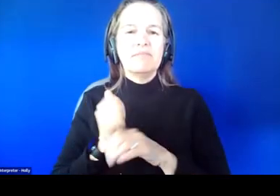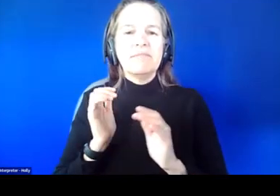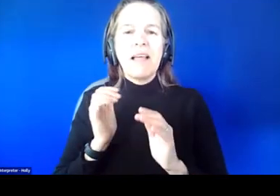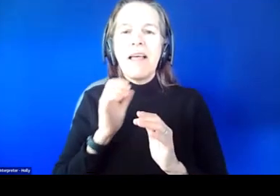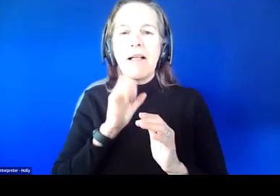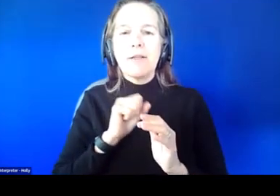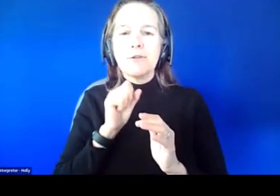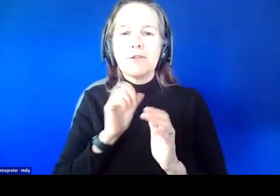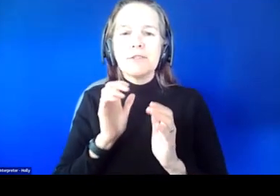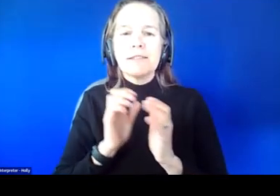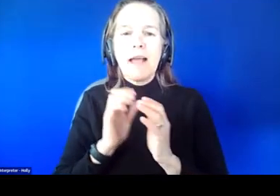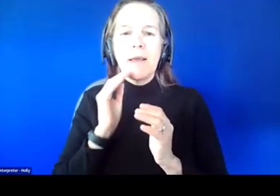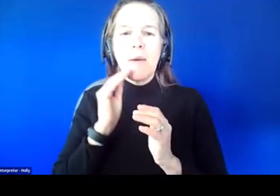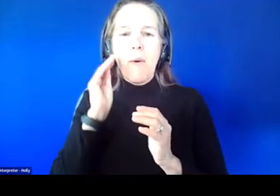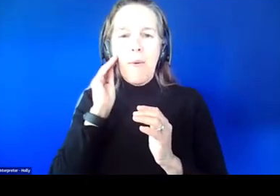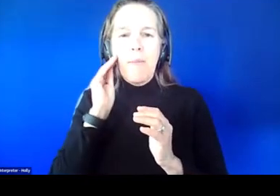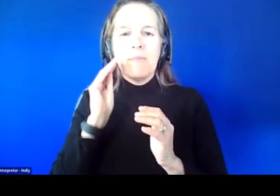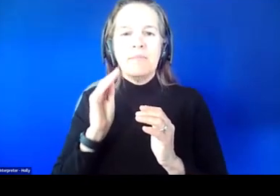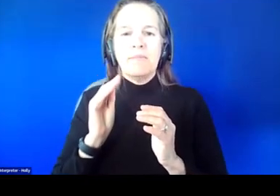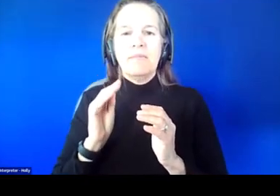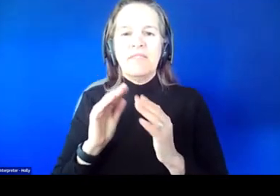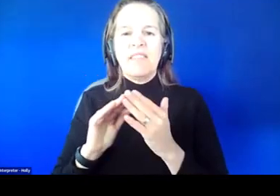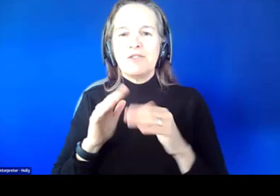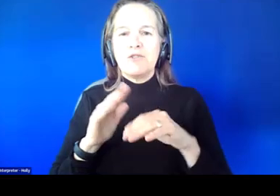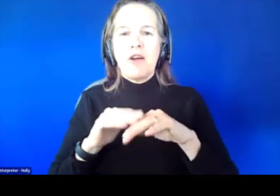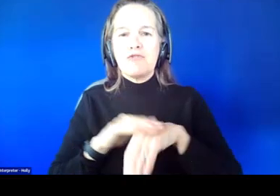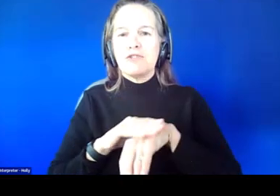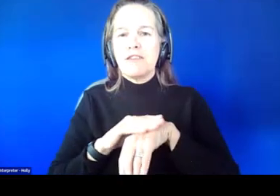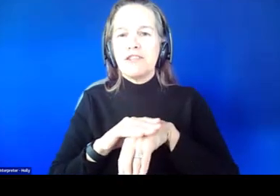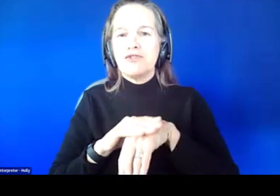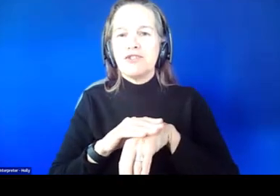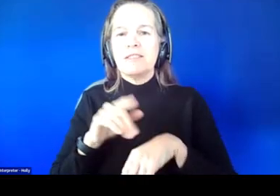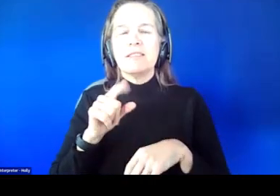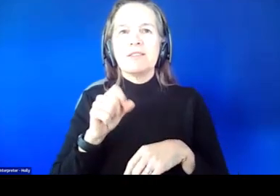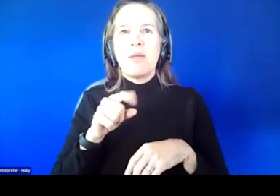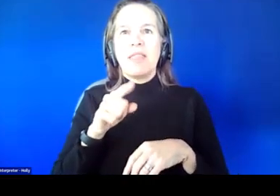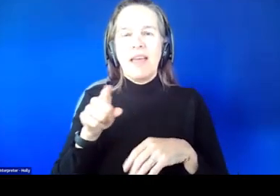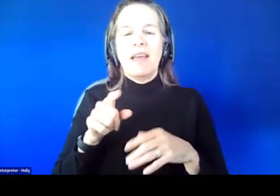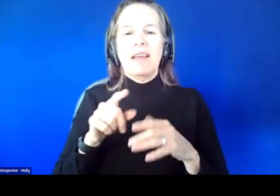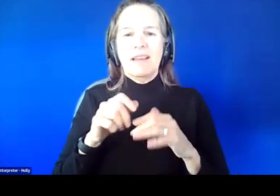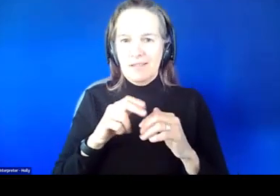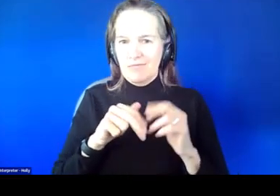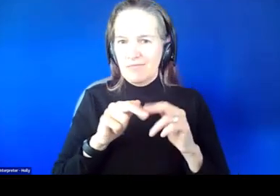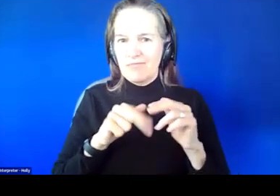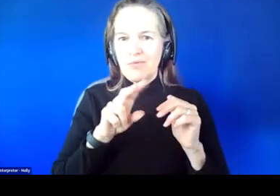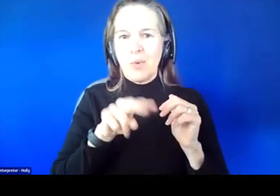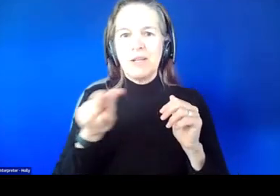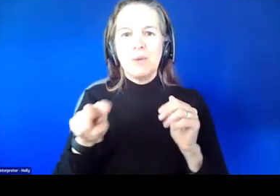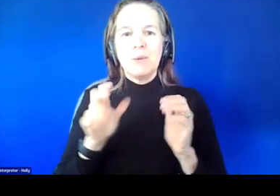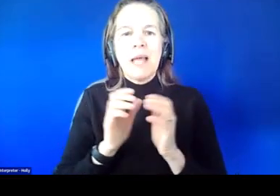village across the reservations with the construction of 22 tiny homes for elders and some of